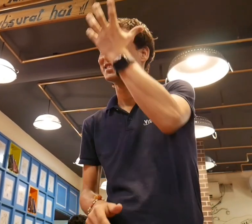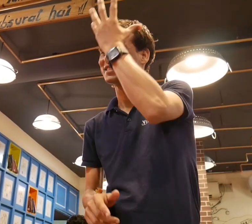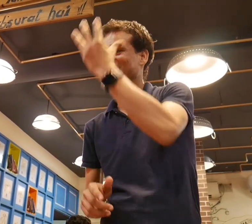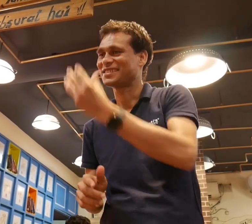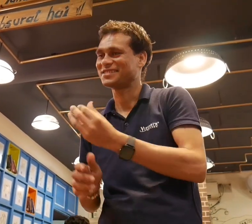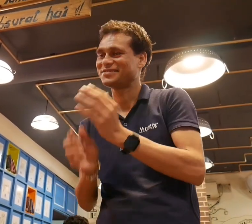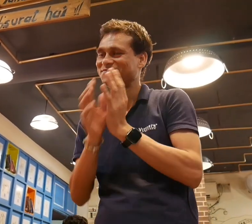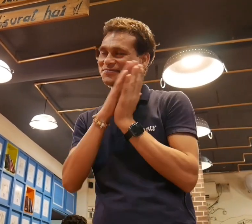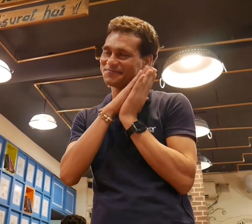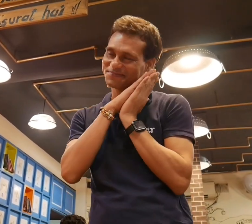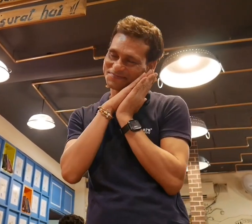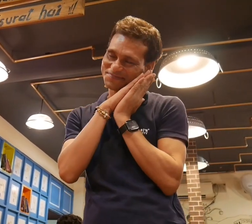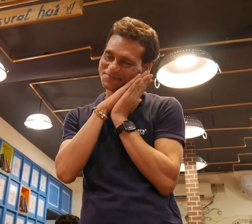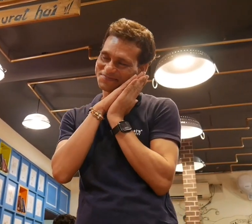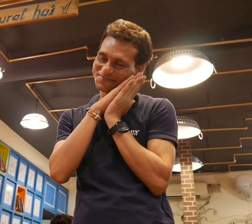Goodnight